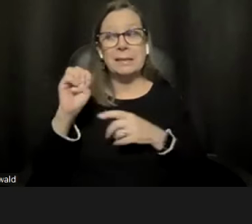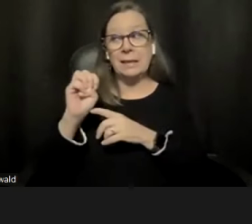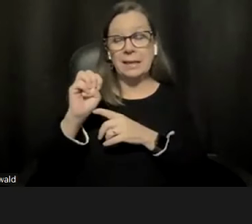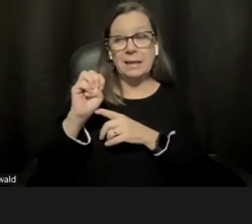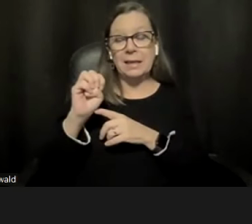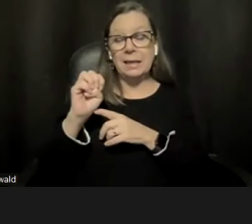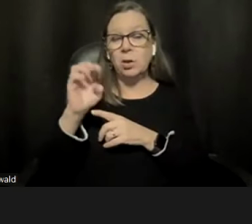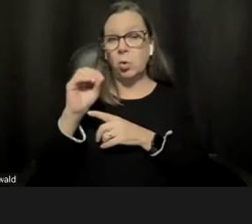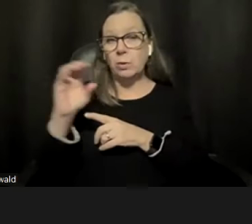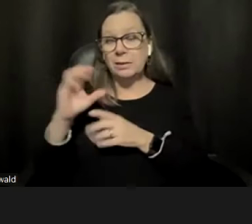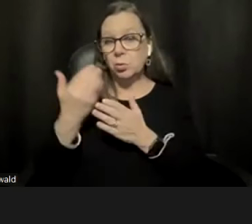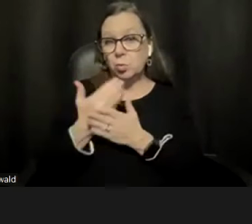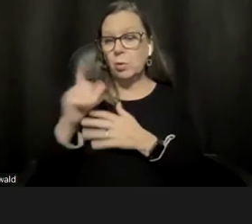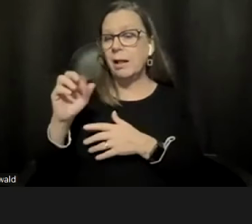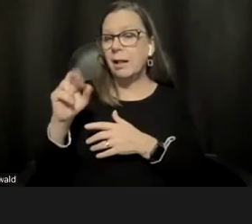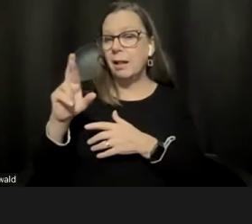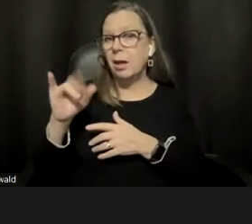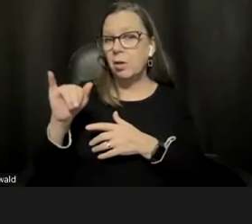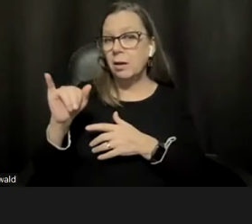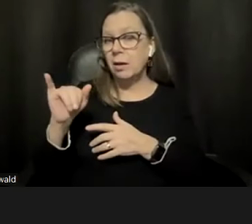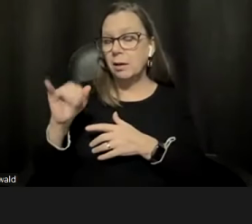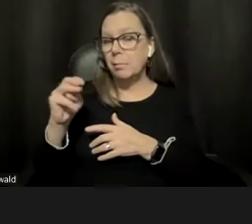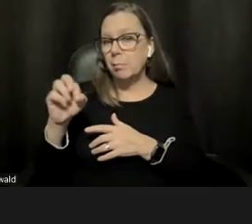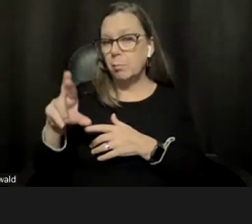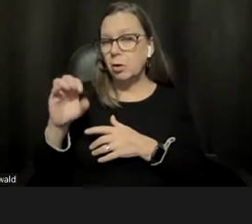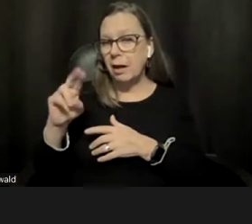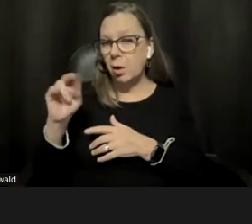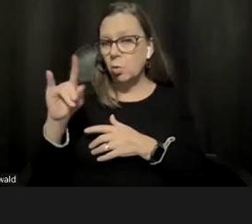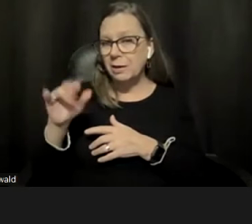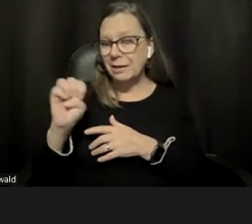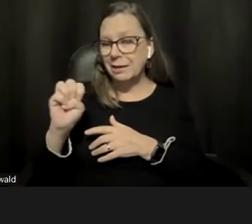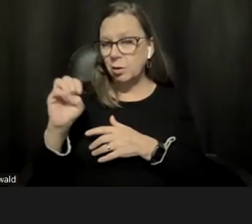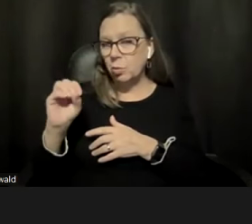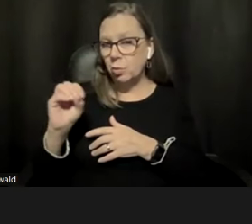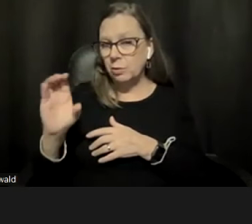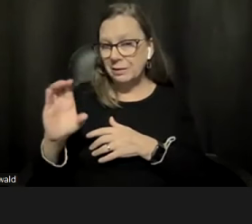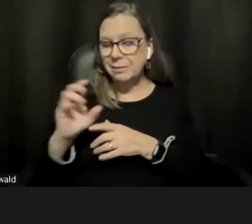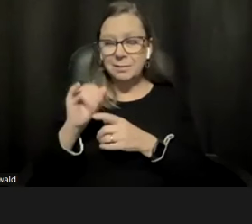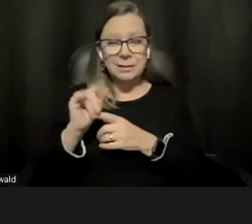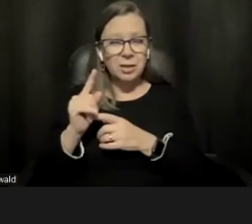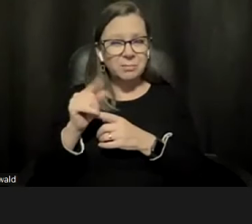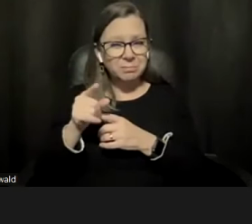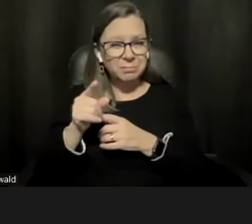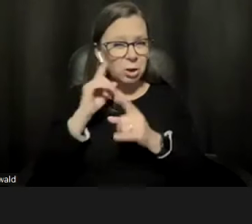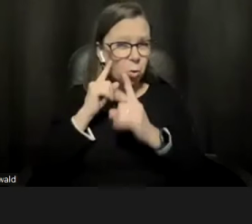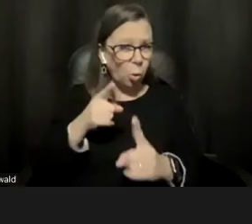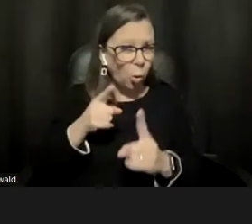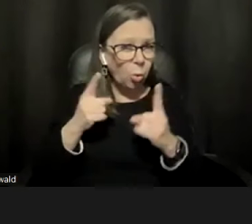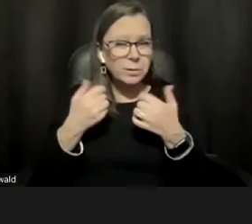This is the Larimer County EOC, I take it. Is there an effort to make it more regional, more of a regional collaboration and have